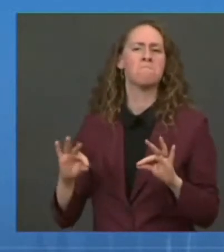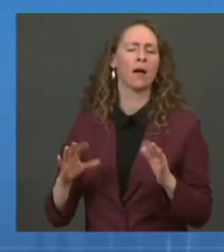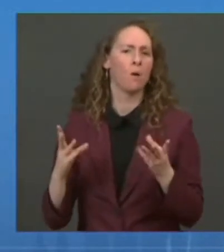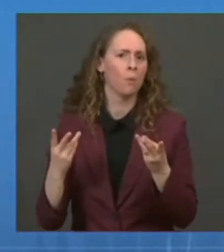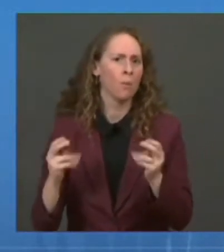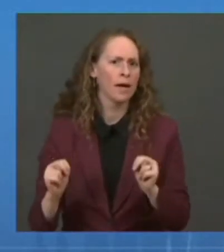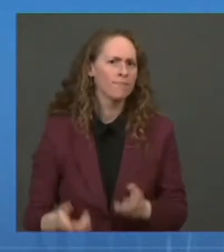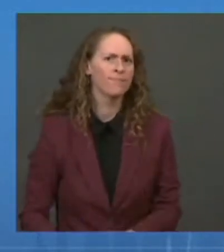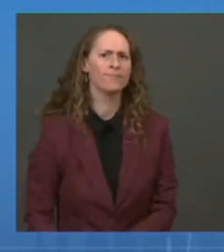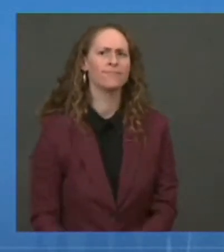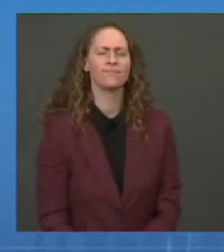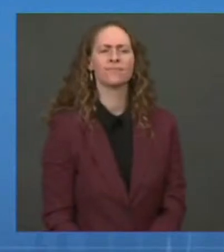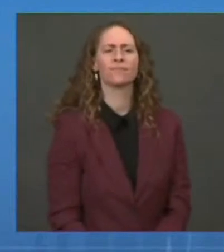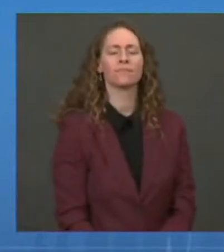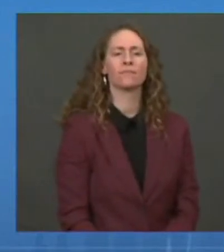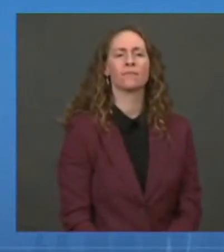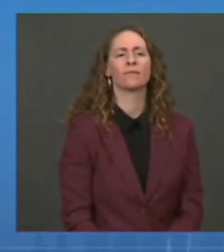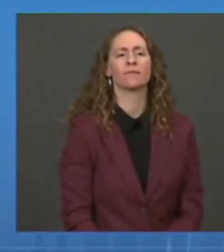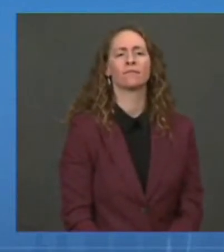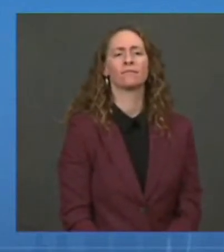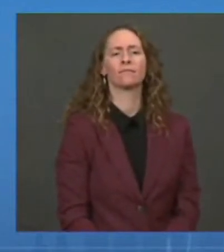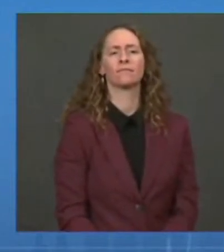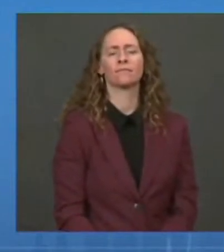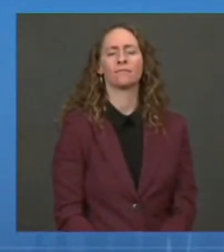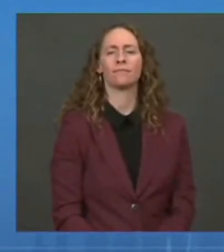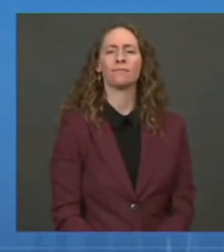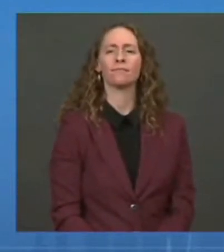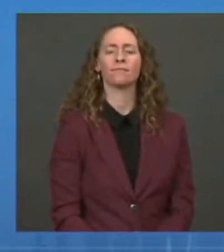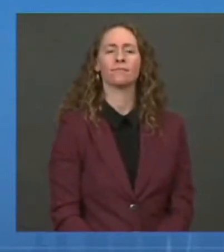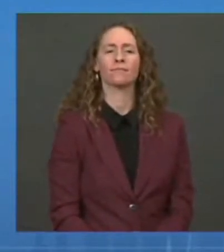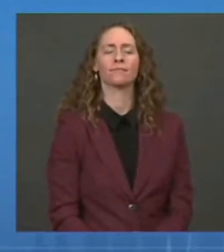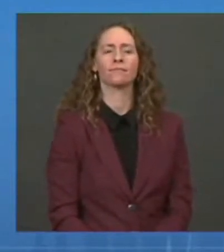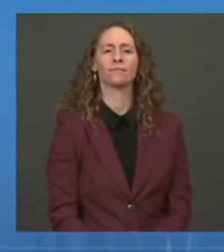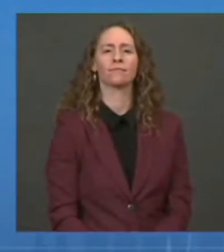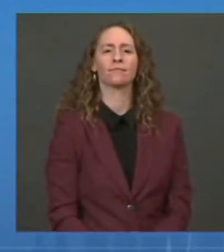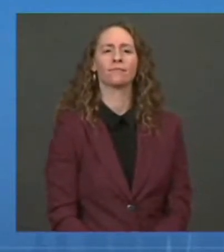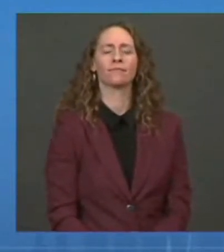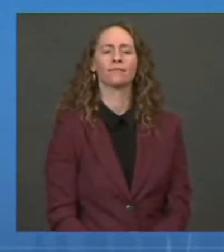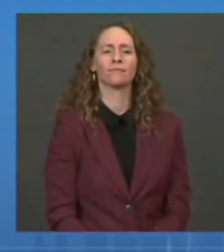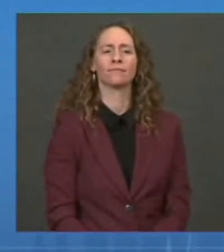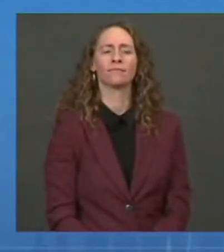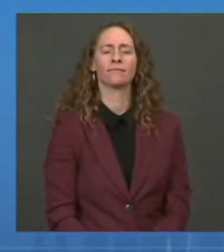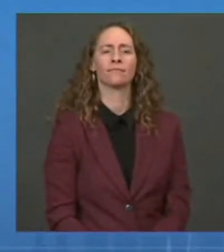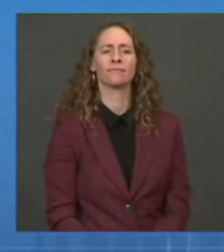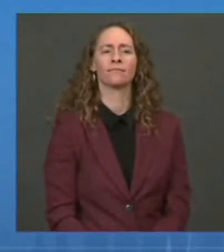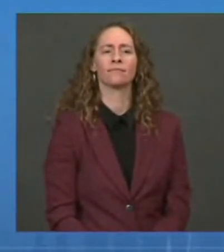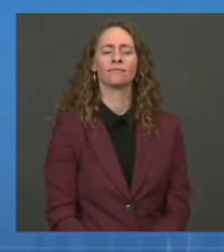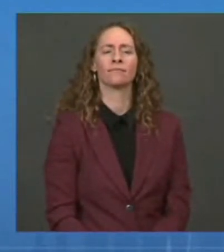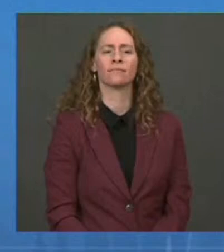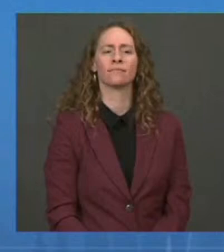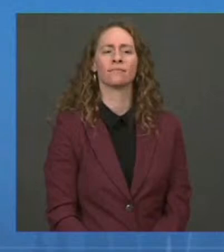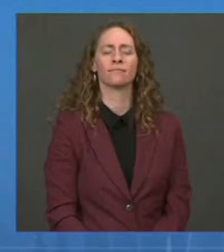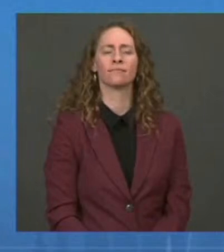THANK YOU. DR. FAUCI WHY DON'WE START WITH YOU. YEAH. THERE ARE TWO PHASES OF THAT, DAN.